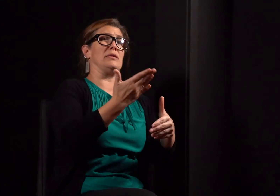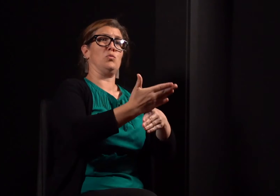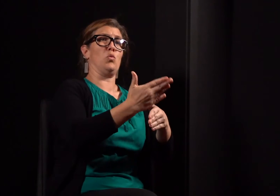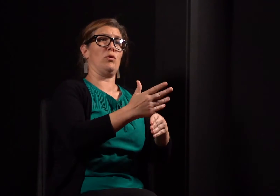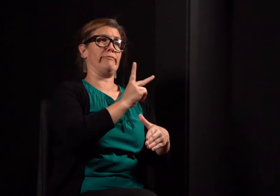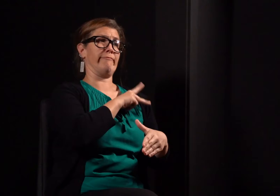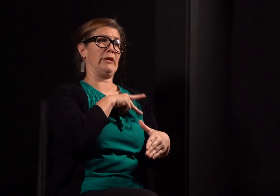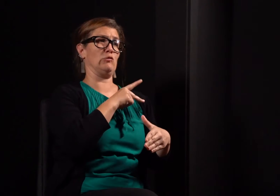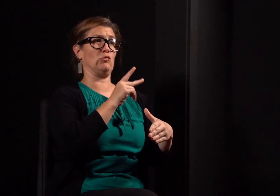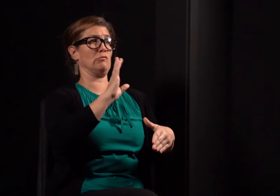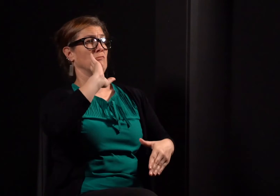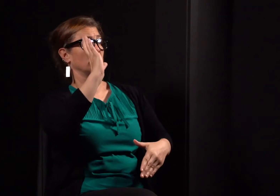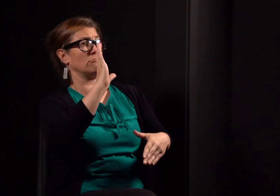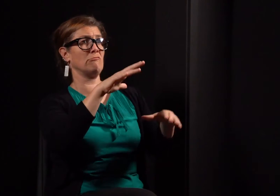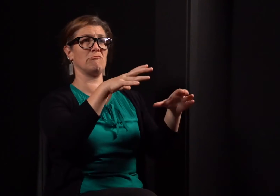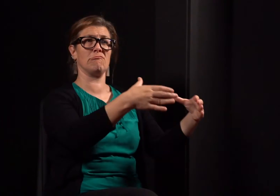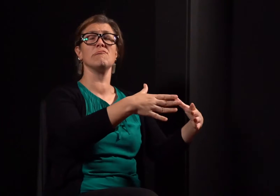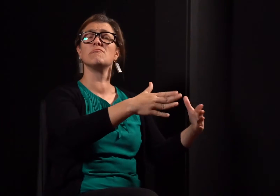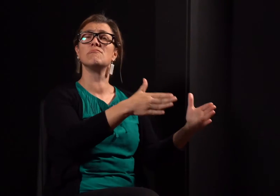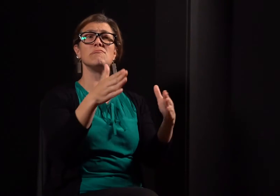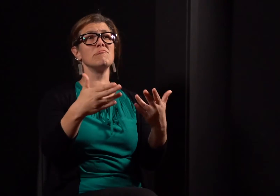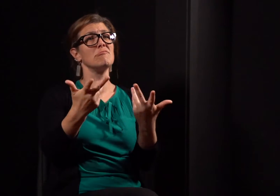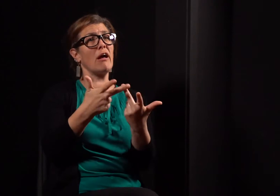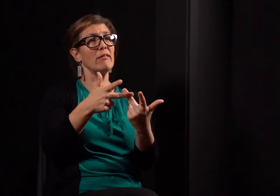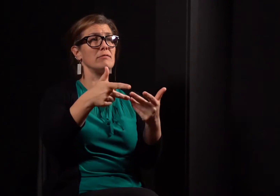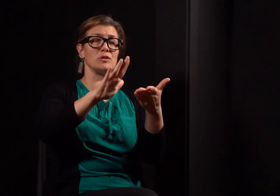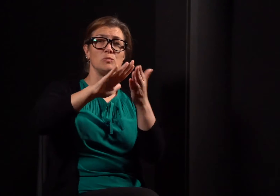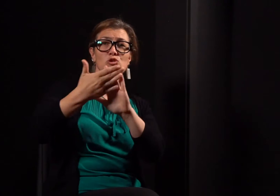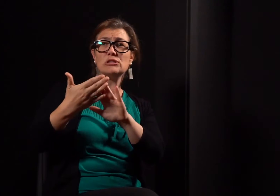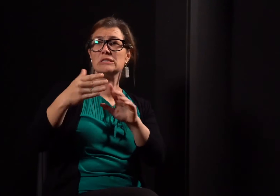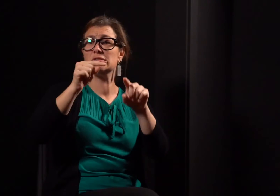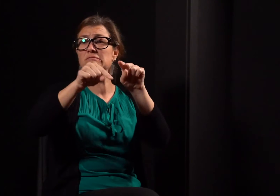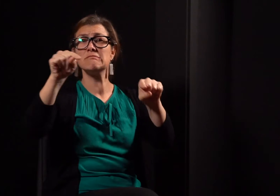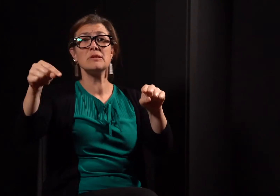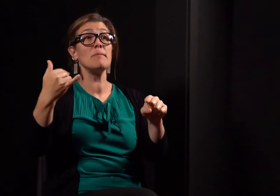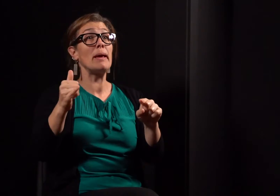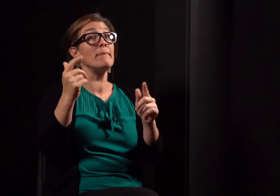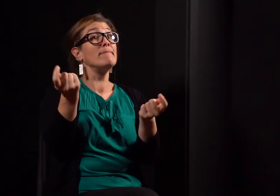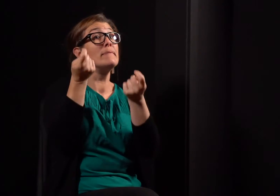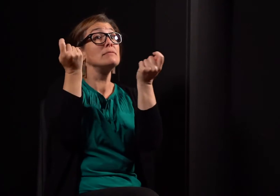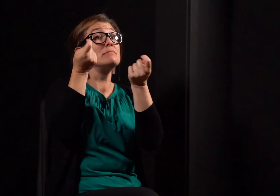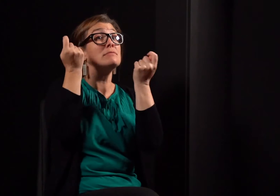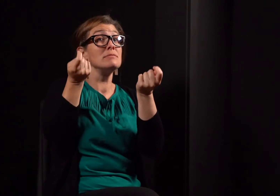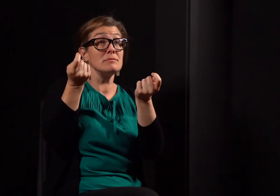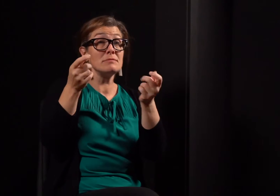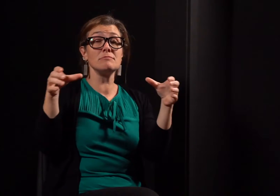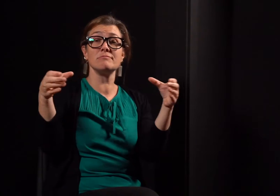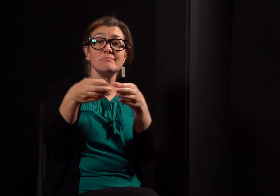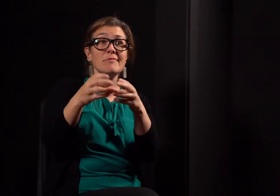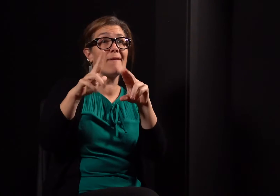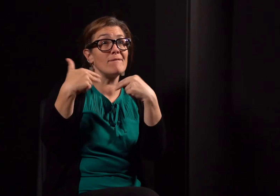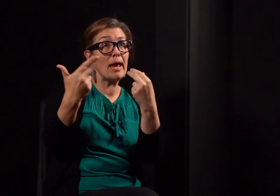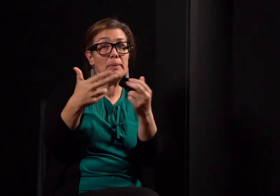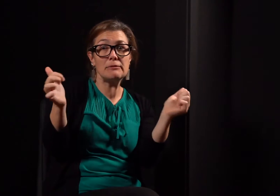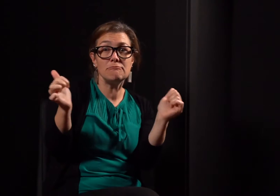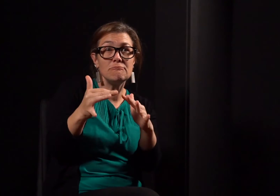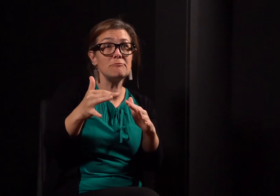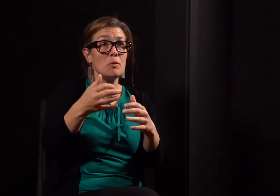Well, there's, I've spoken about presentations in a formal settings but if we think informally, whether there's a celebration, a family gathering,